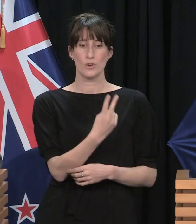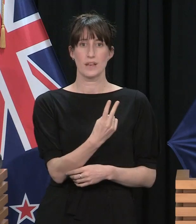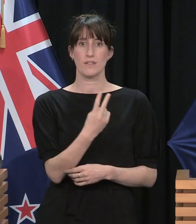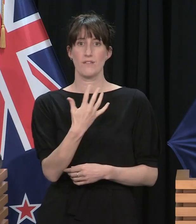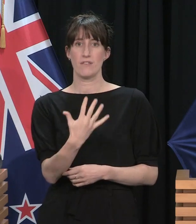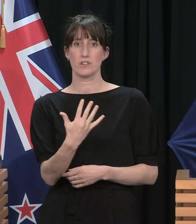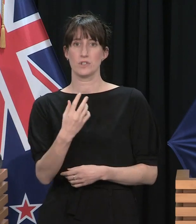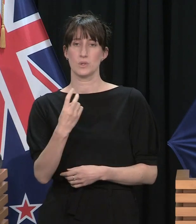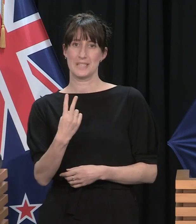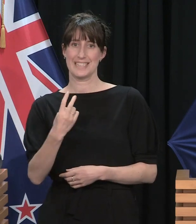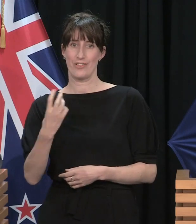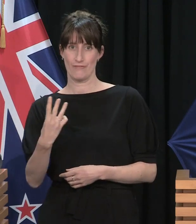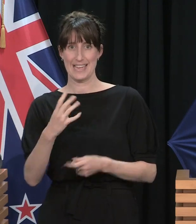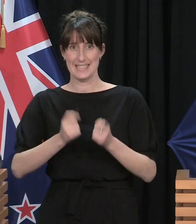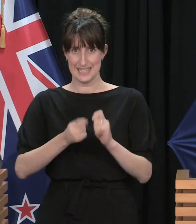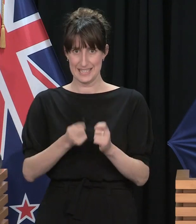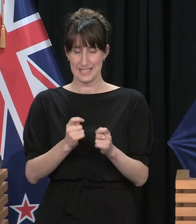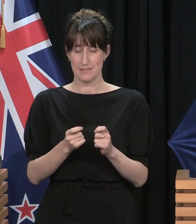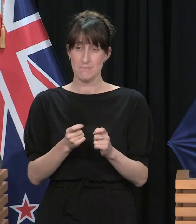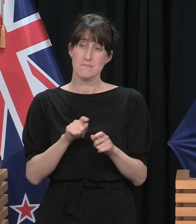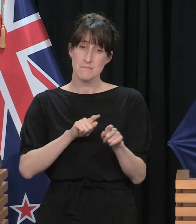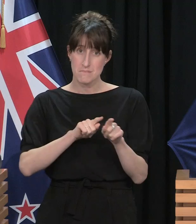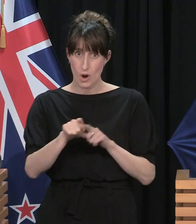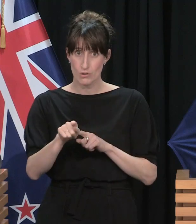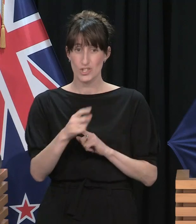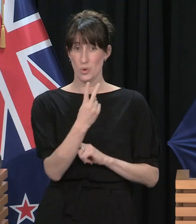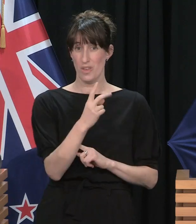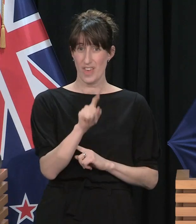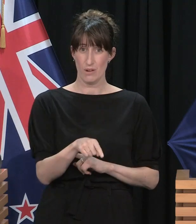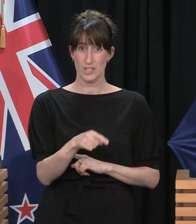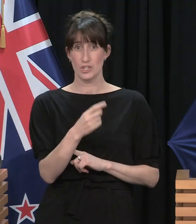1,210. Yesterday, our